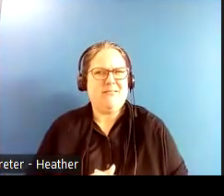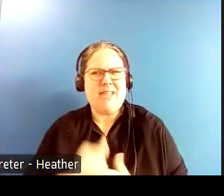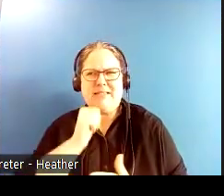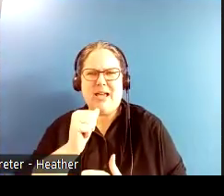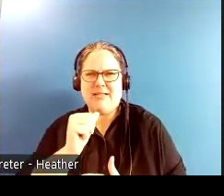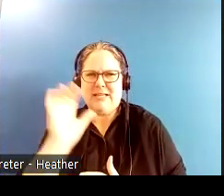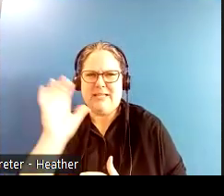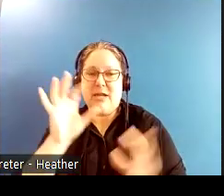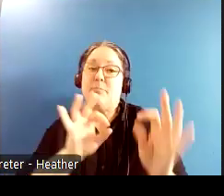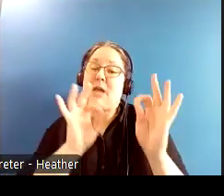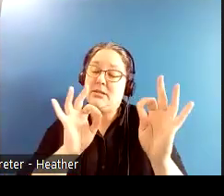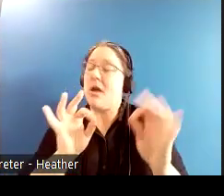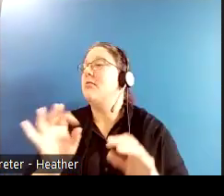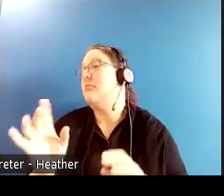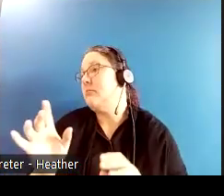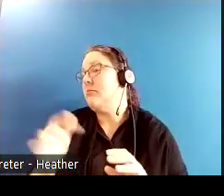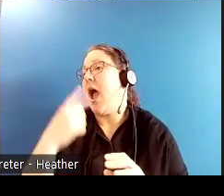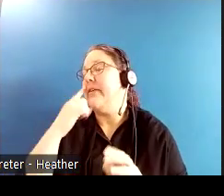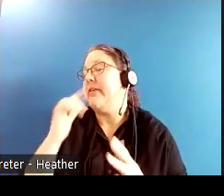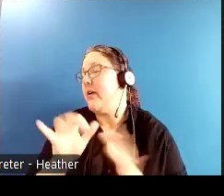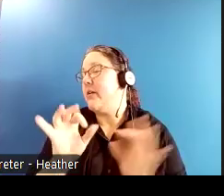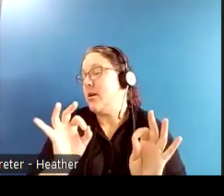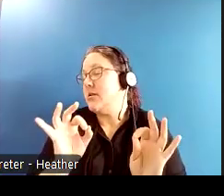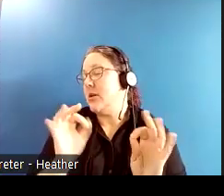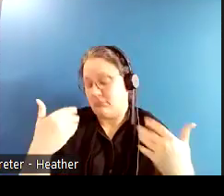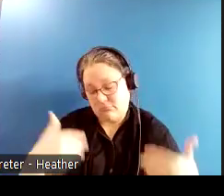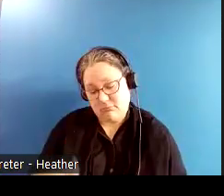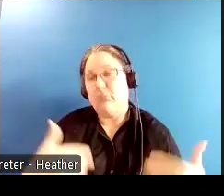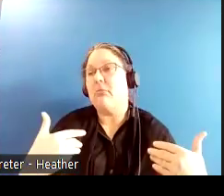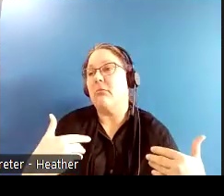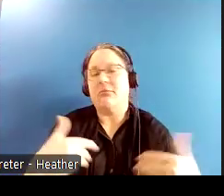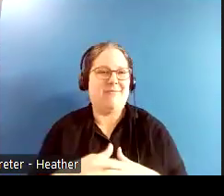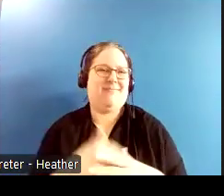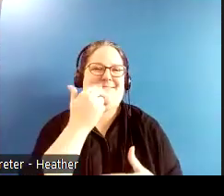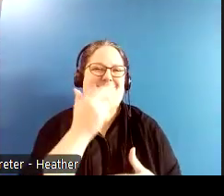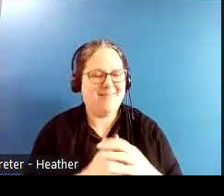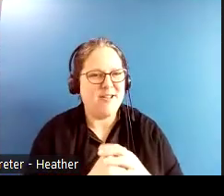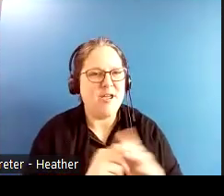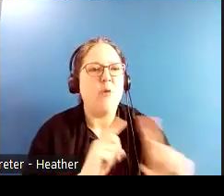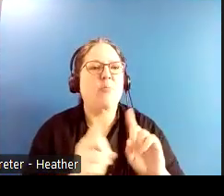reacted negatively and I said, I think that is quite ideal. Um, but we can leave it to history,